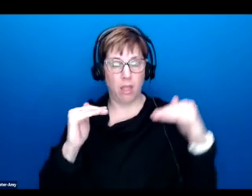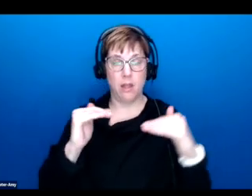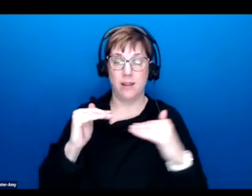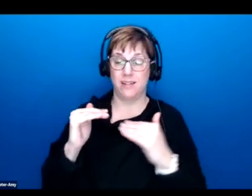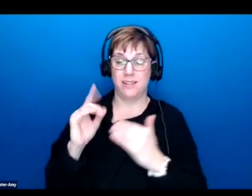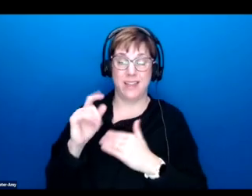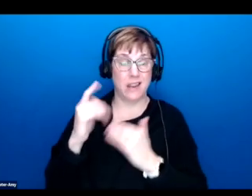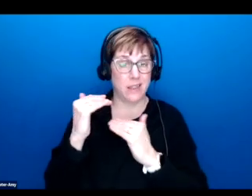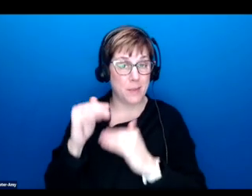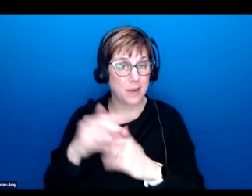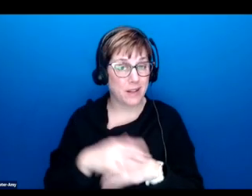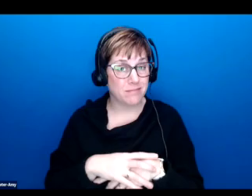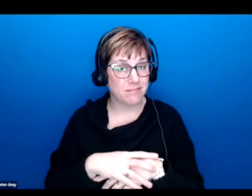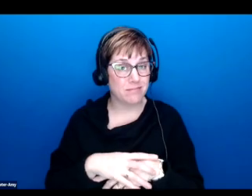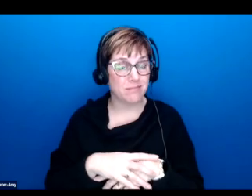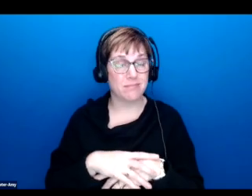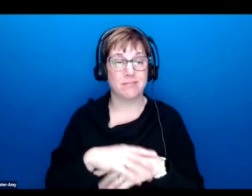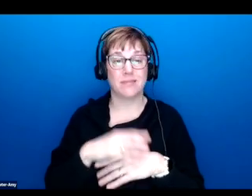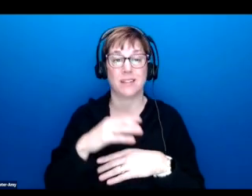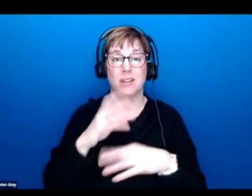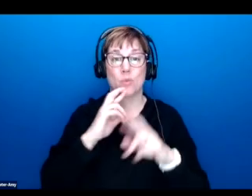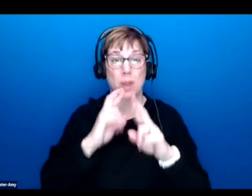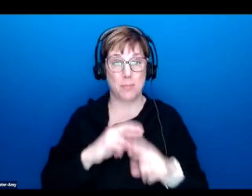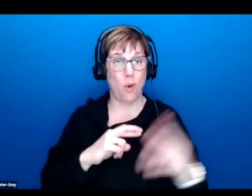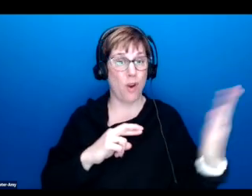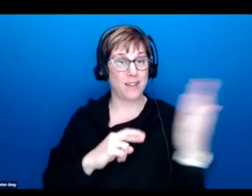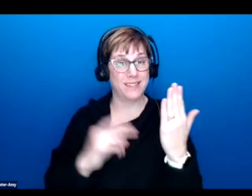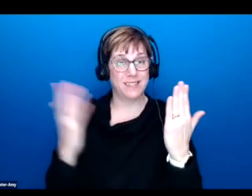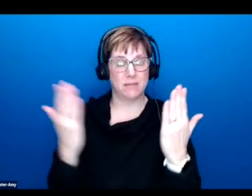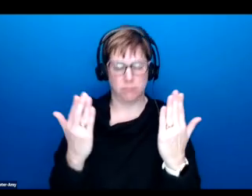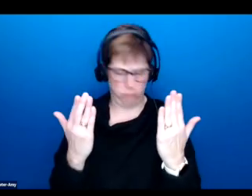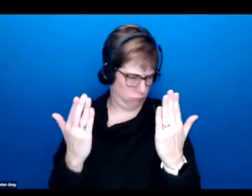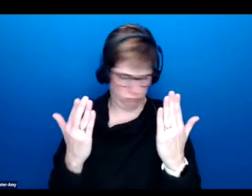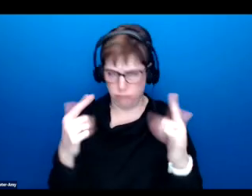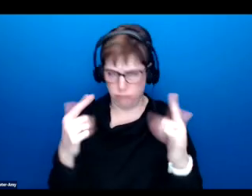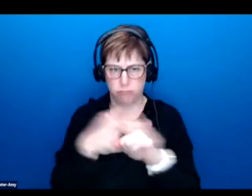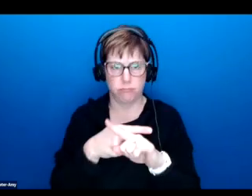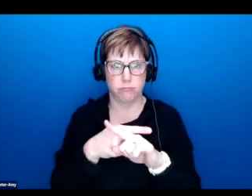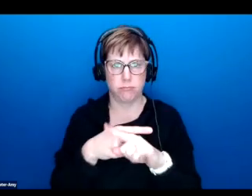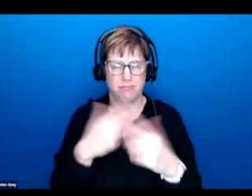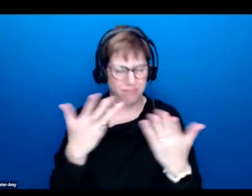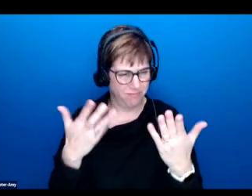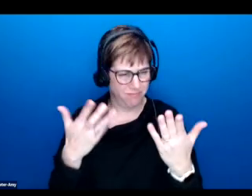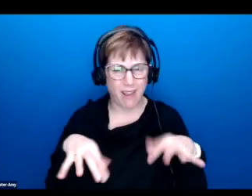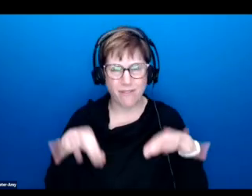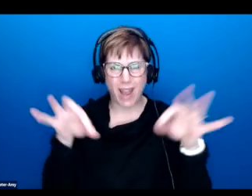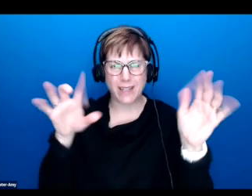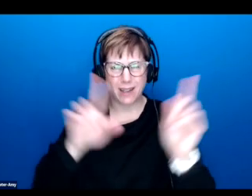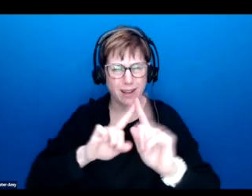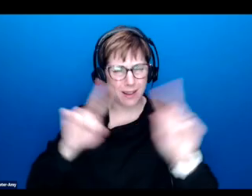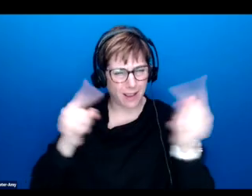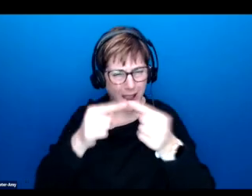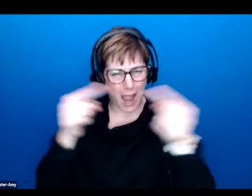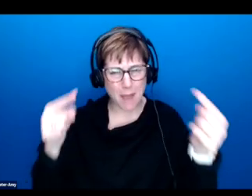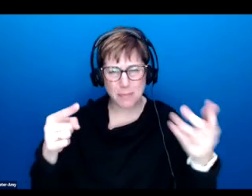various reports contradict one another. There's inconsistent findings. So this is a real need when it